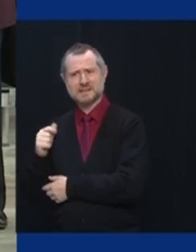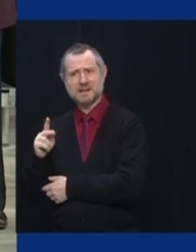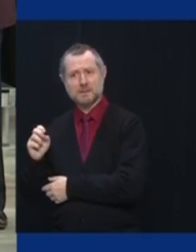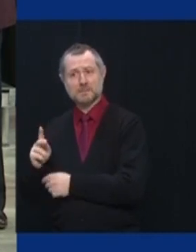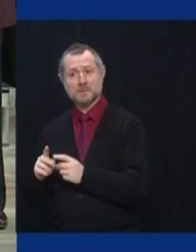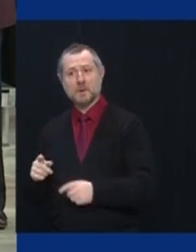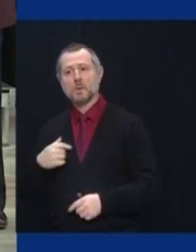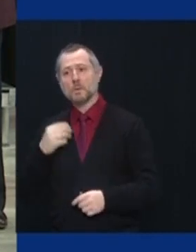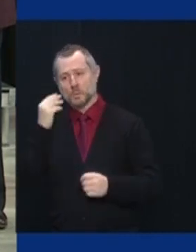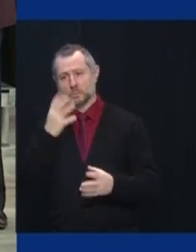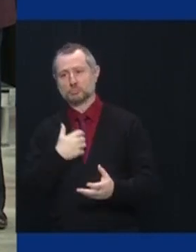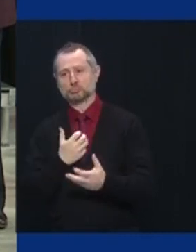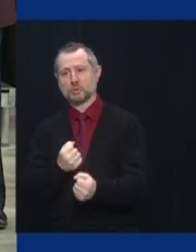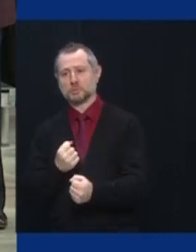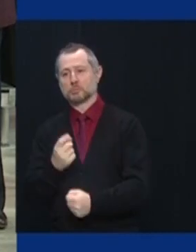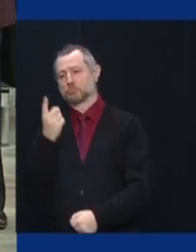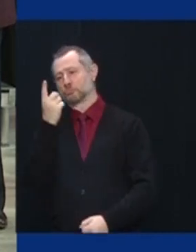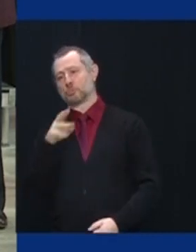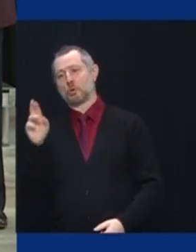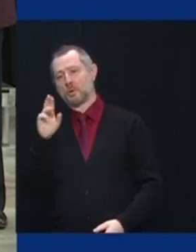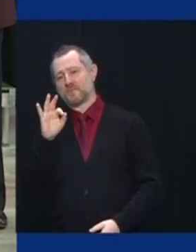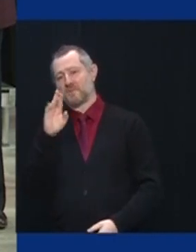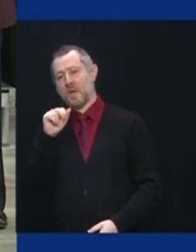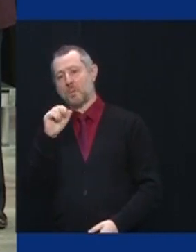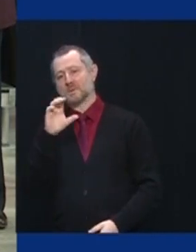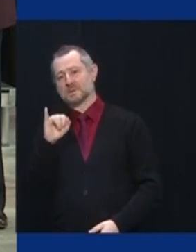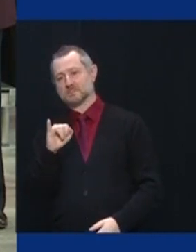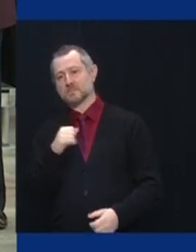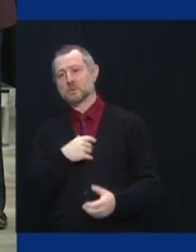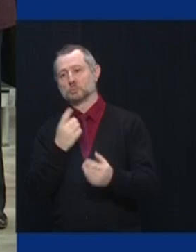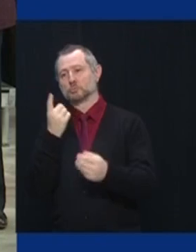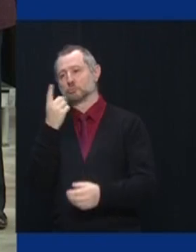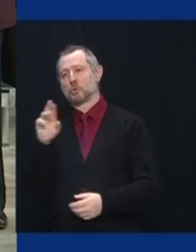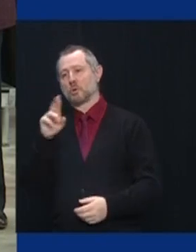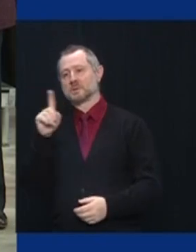WE HAVE A TUSKEGEE ALUM WITH US,